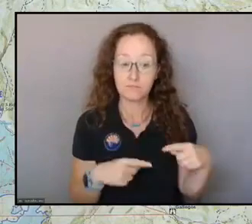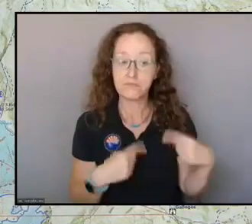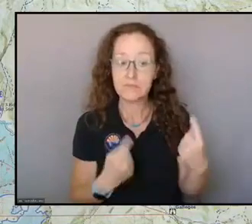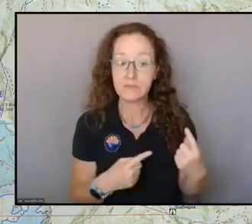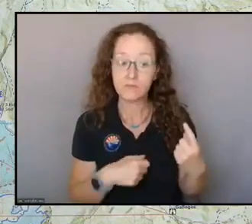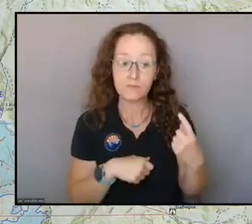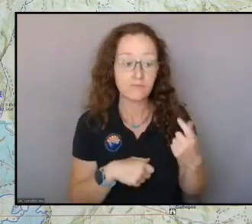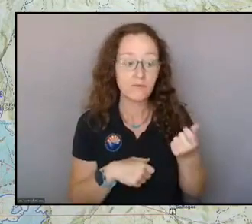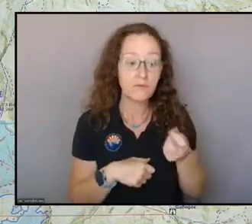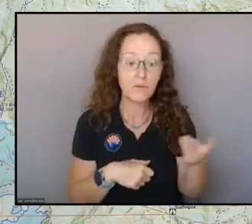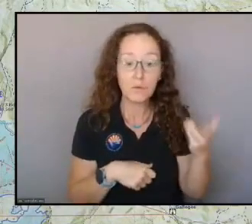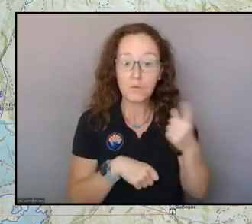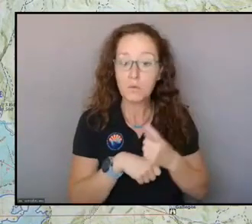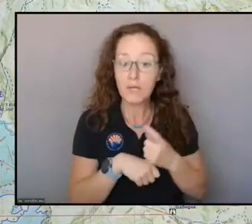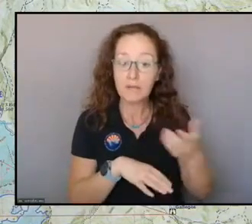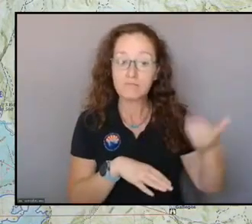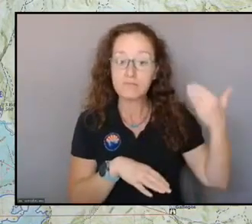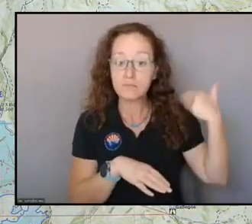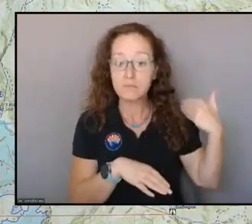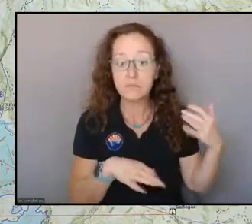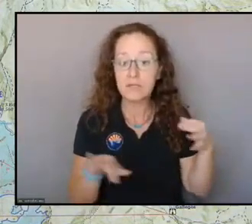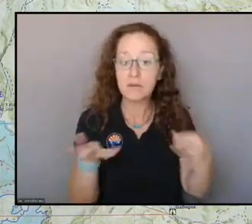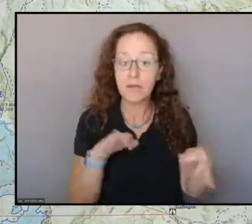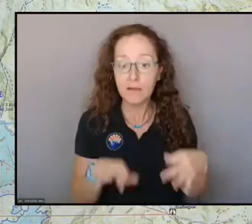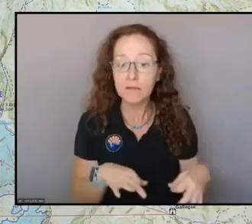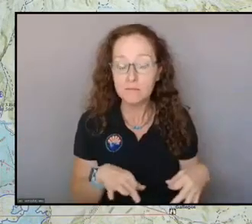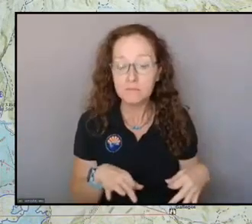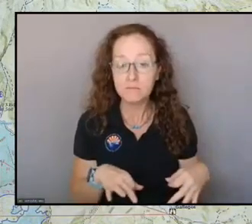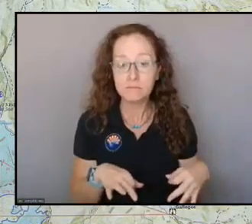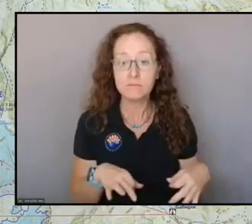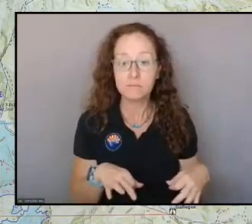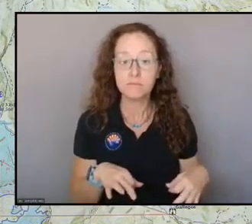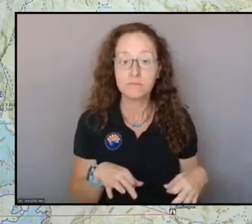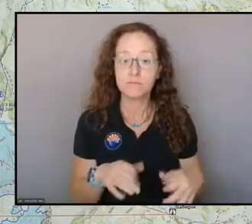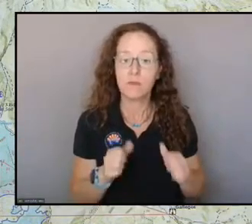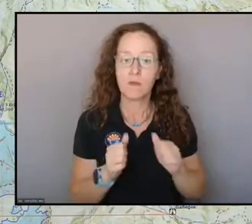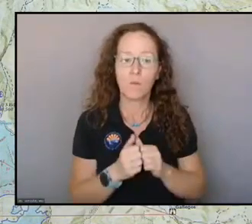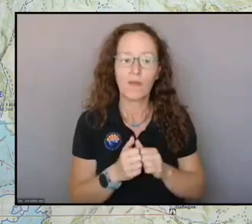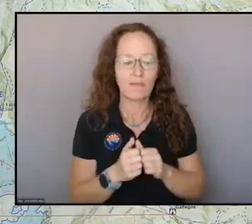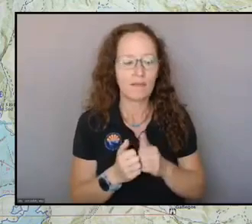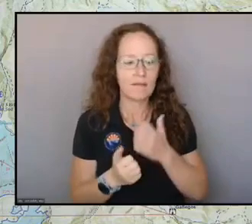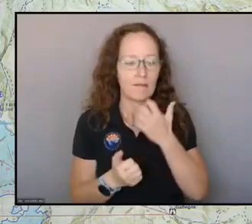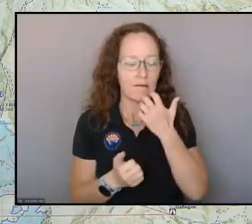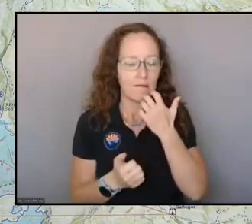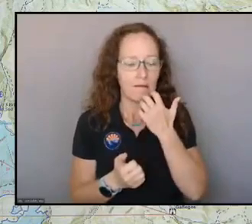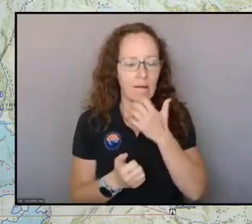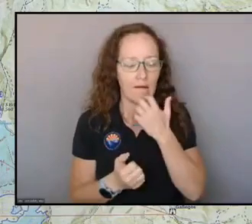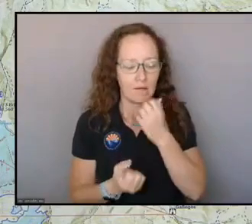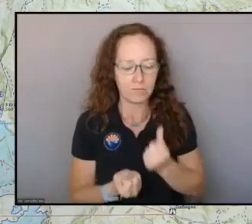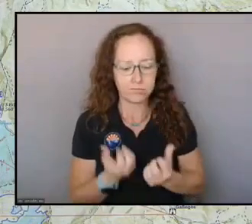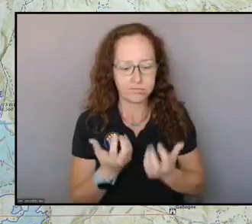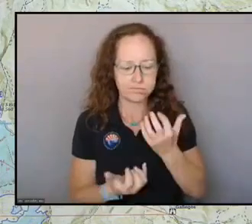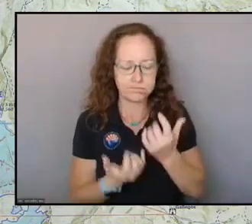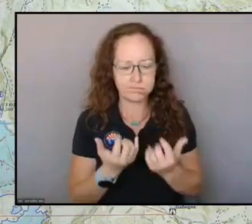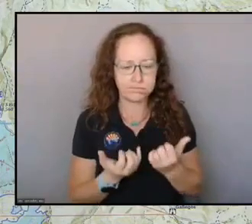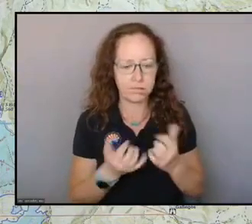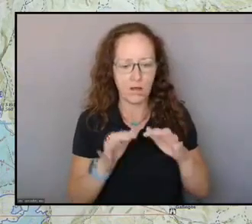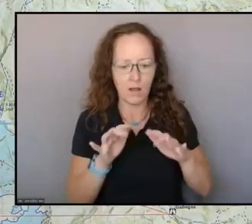SEVERAL DAYS -- SEVERAL DAYS PRIOR WAS THE FACT THAT WITH ALL THE EMBER WASH THAT OCCURRED DURING THOSE